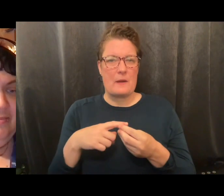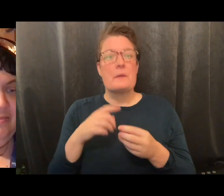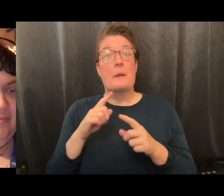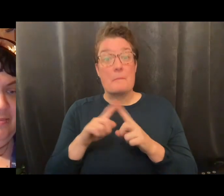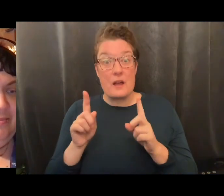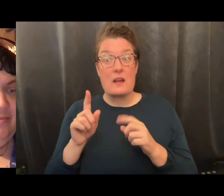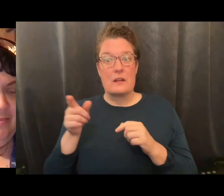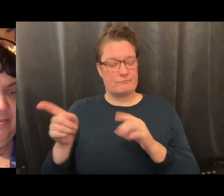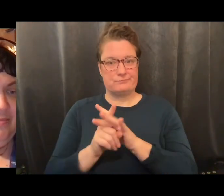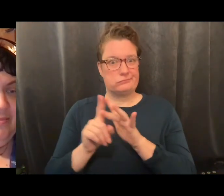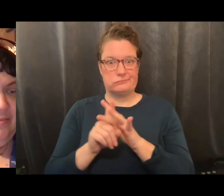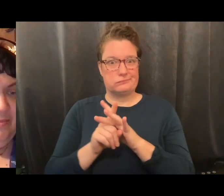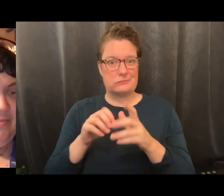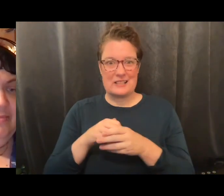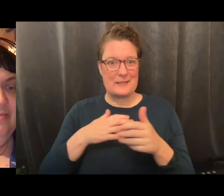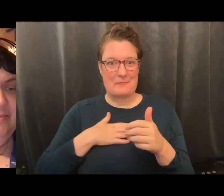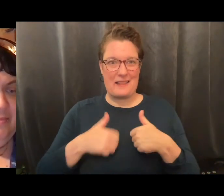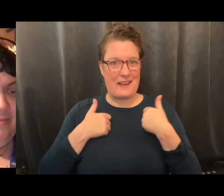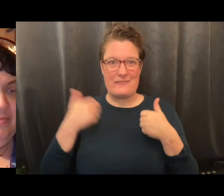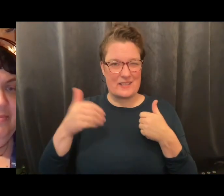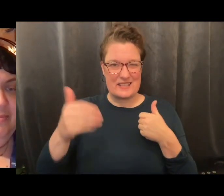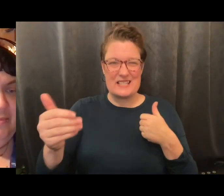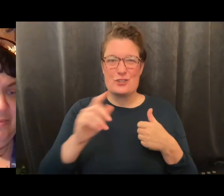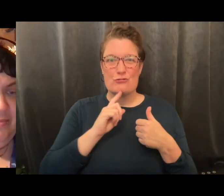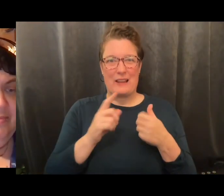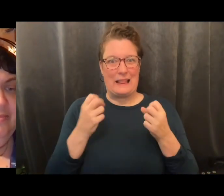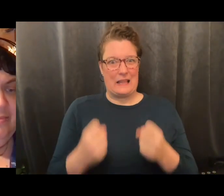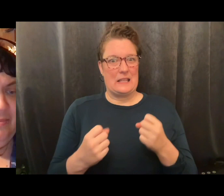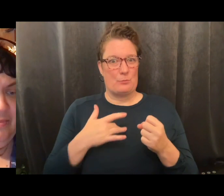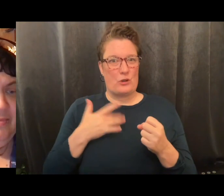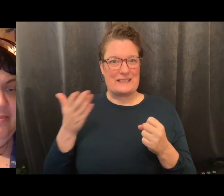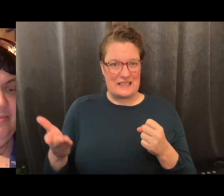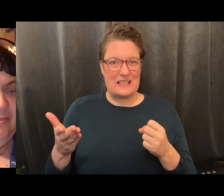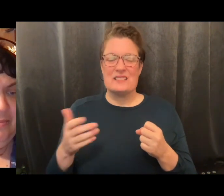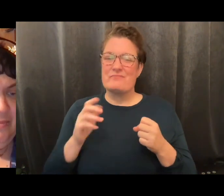He's just really present, he's really a theme also. So it's like those two strands. Nomy: Beautiful.